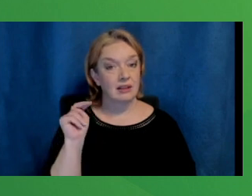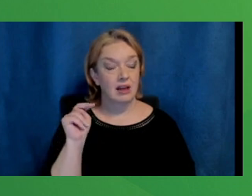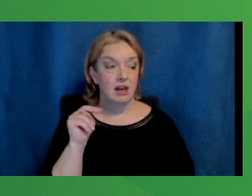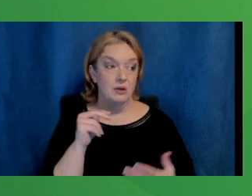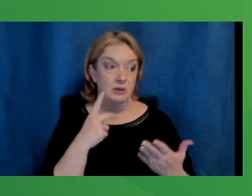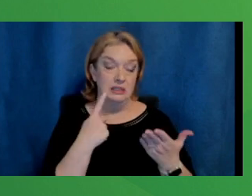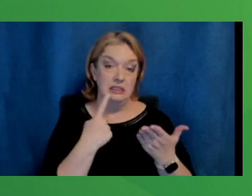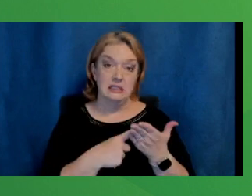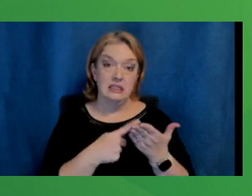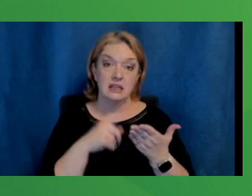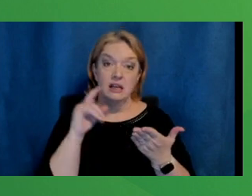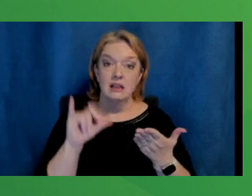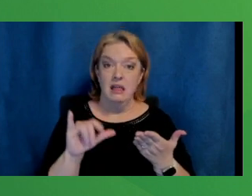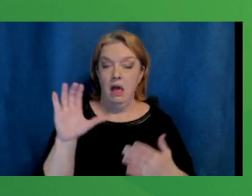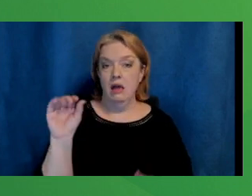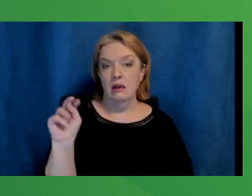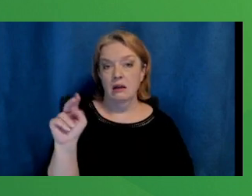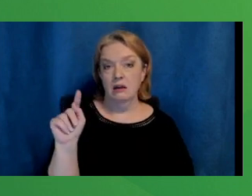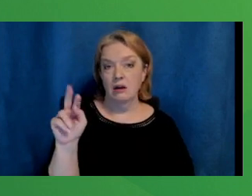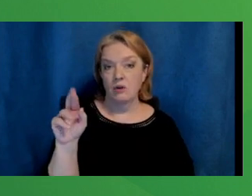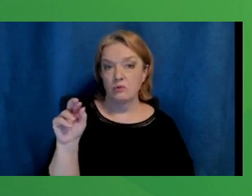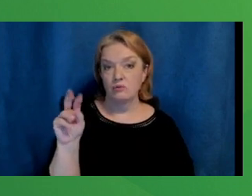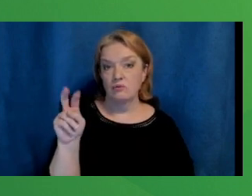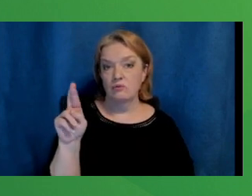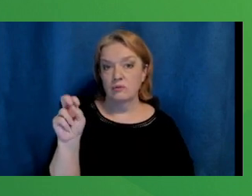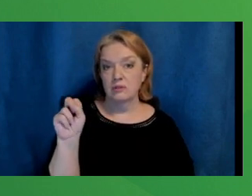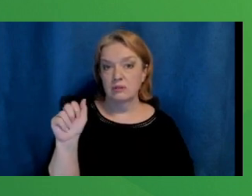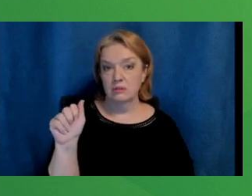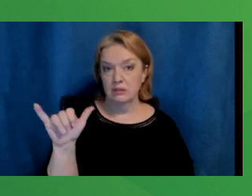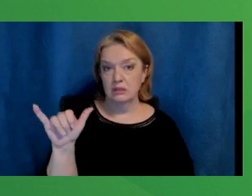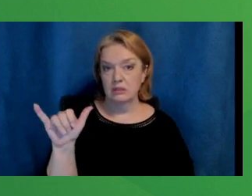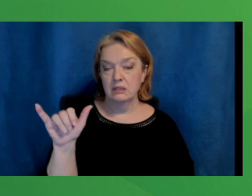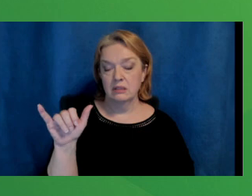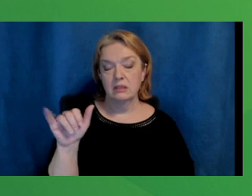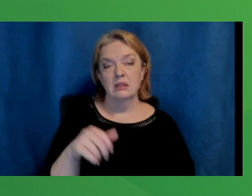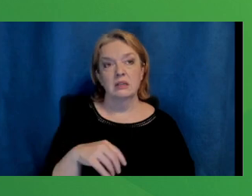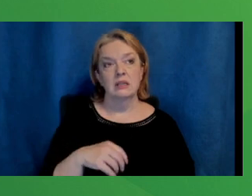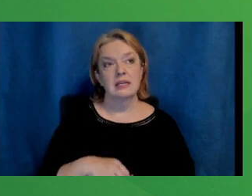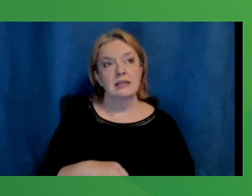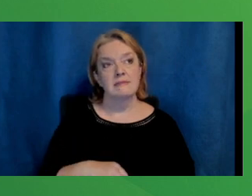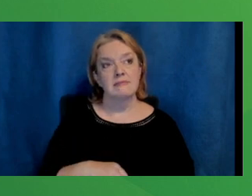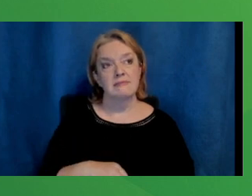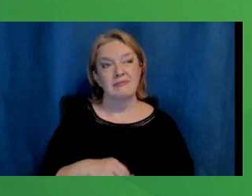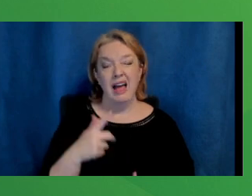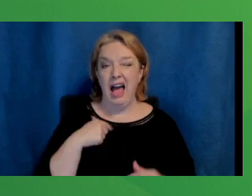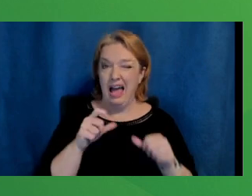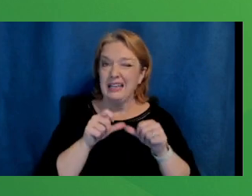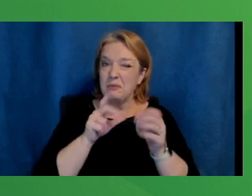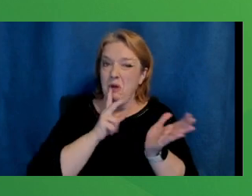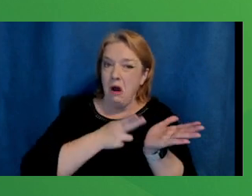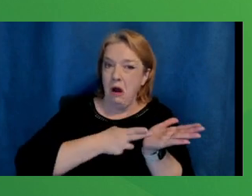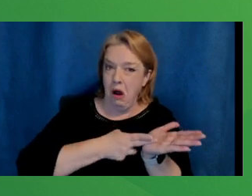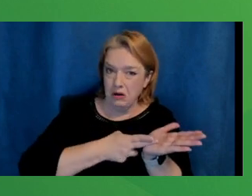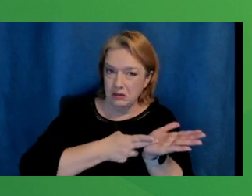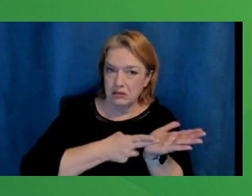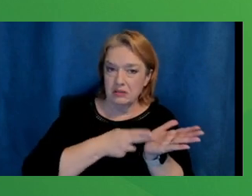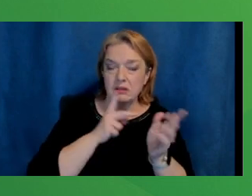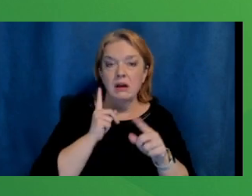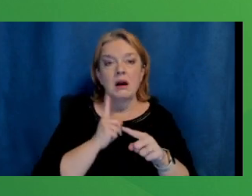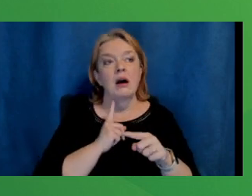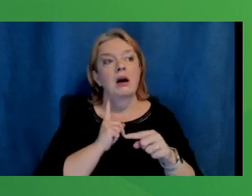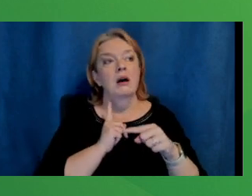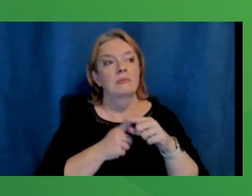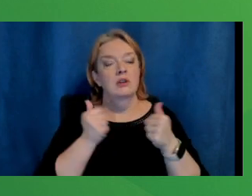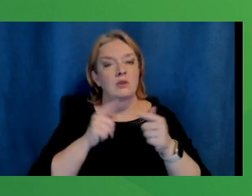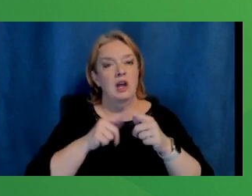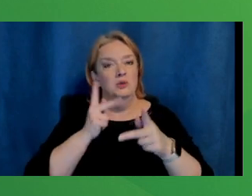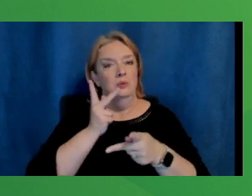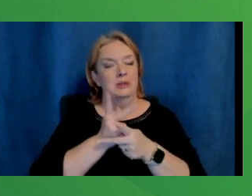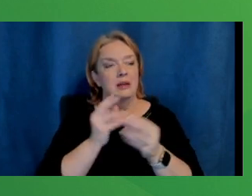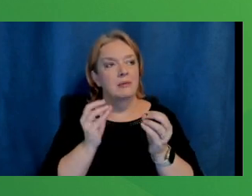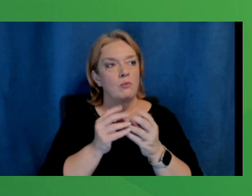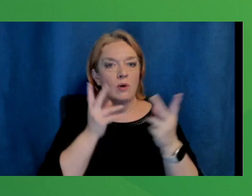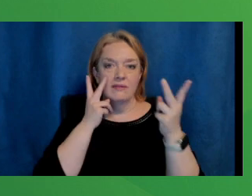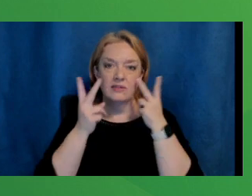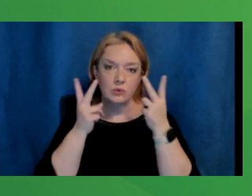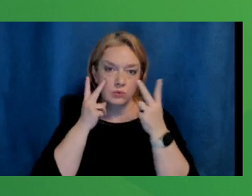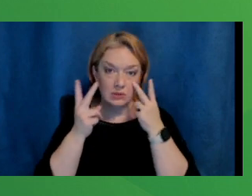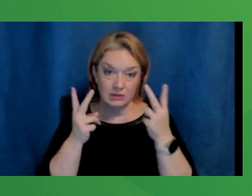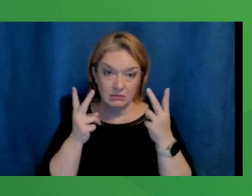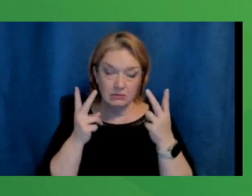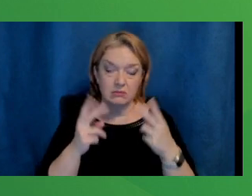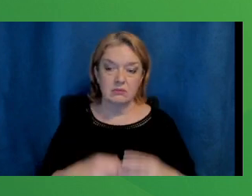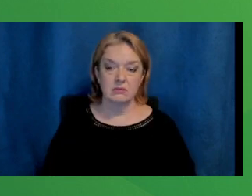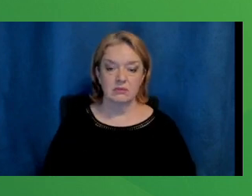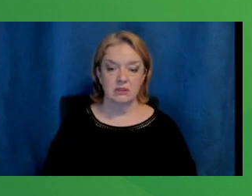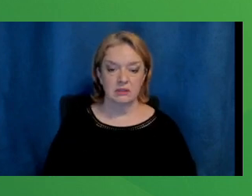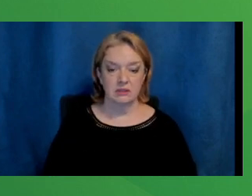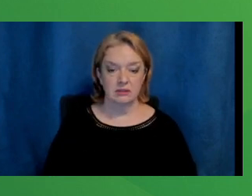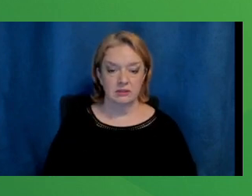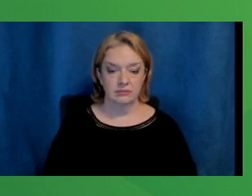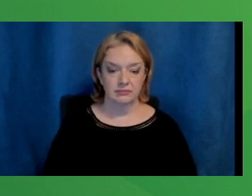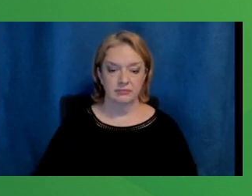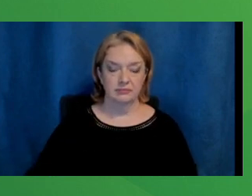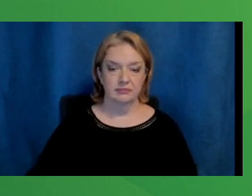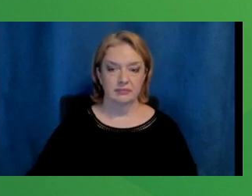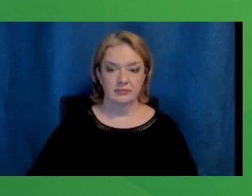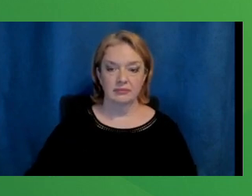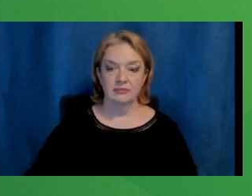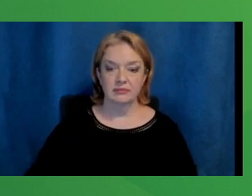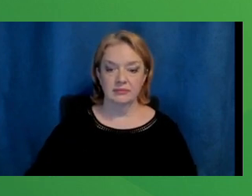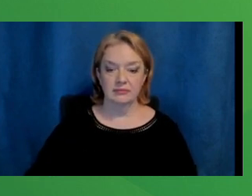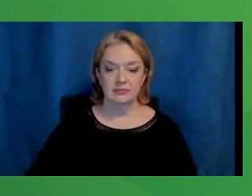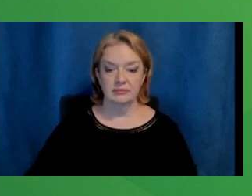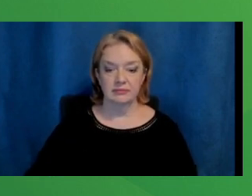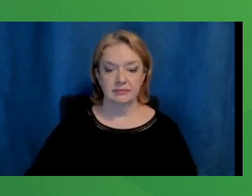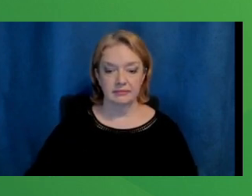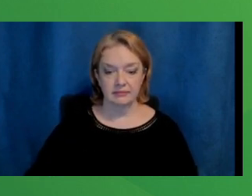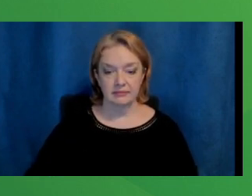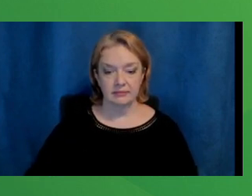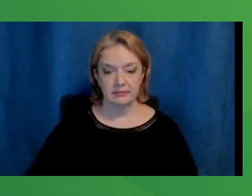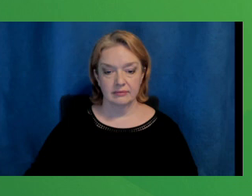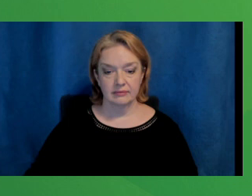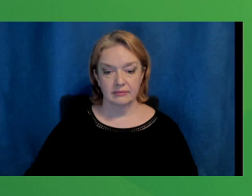in the classroom, I kept it honest, but I also try to keep things as visual as possible. And I also